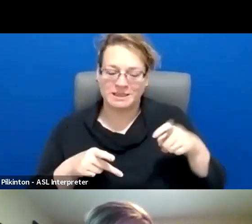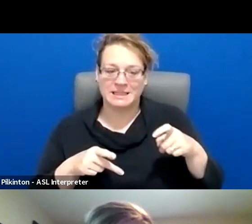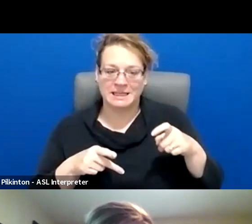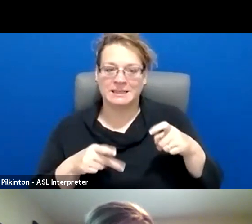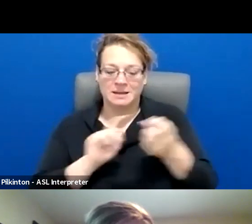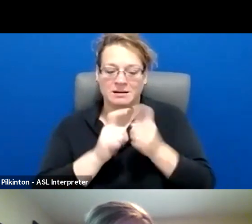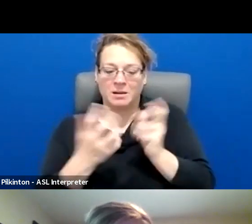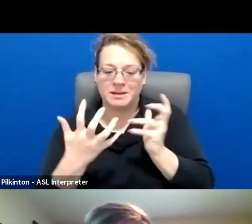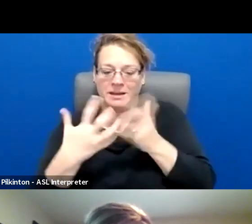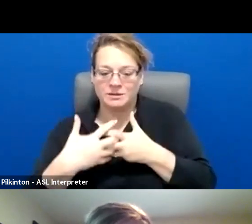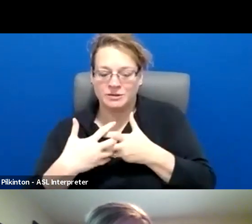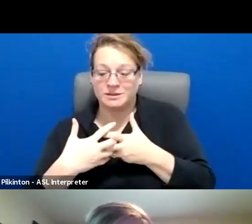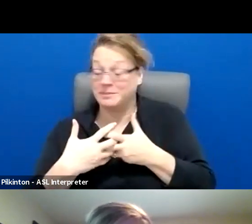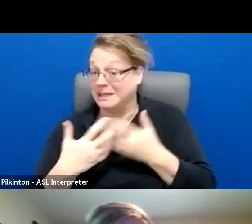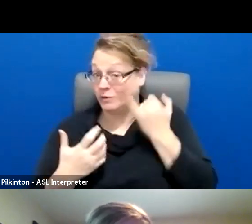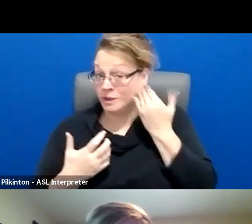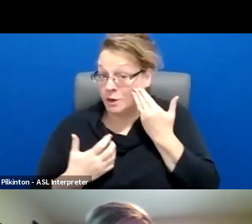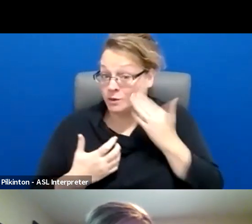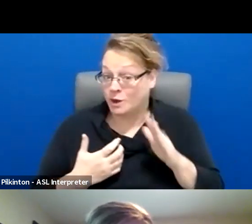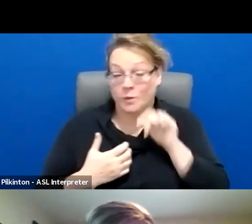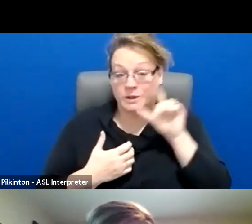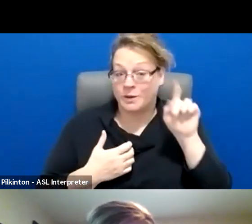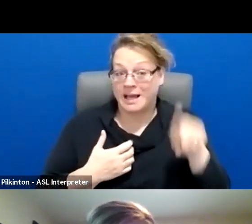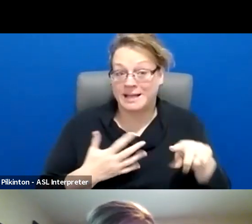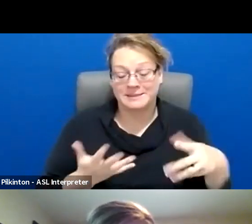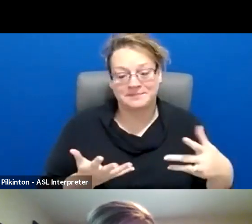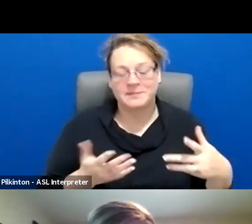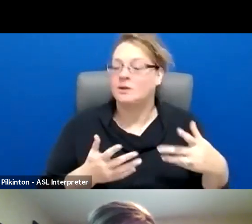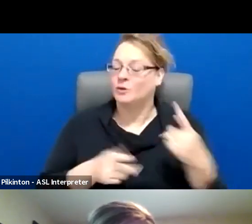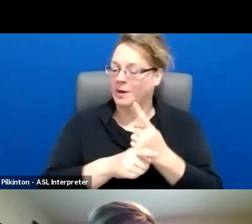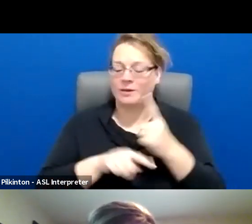I think that is something that we perhaps have not always done in our agency.